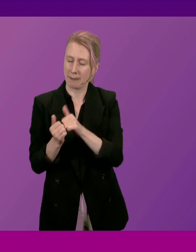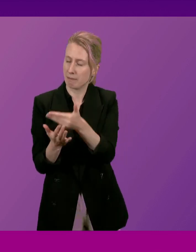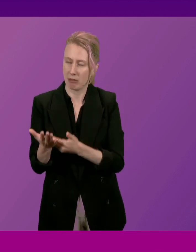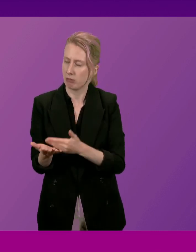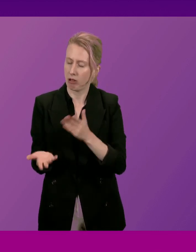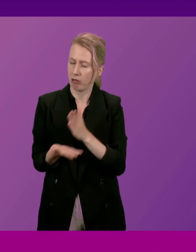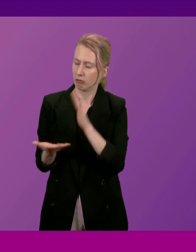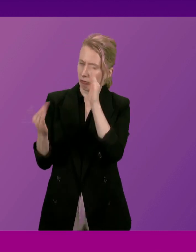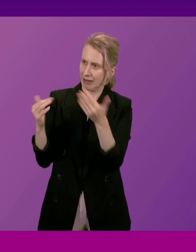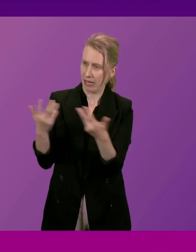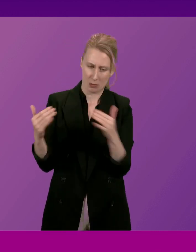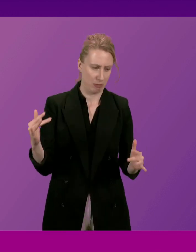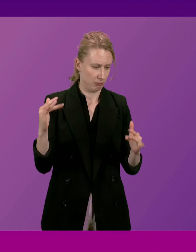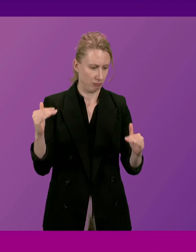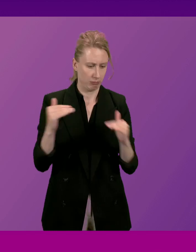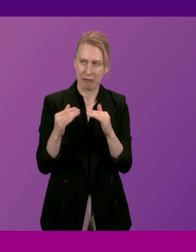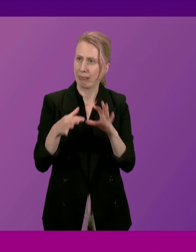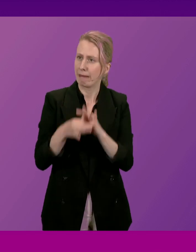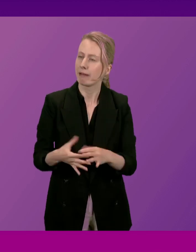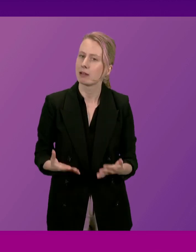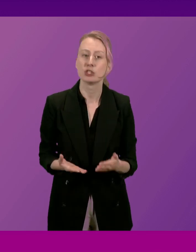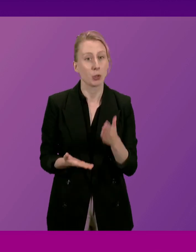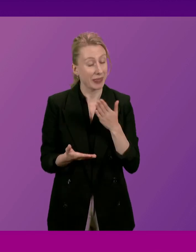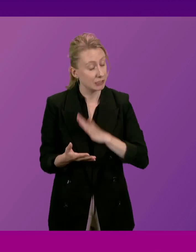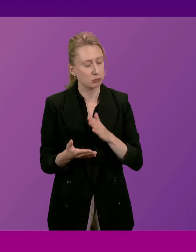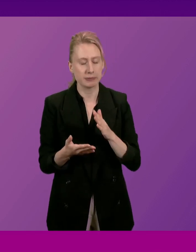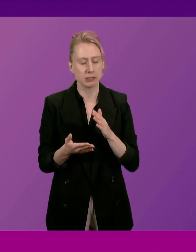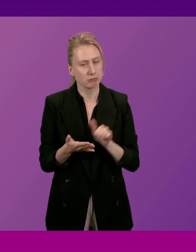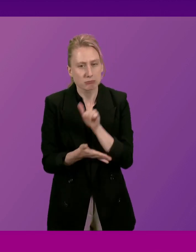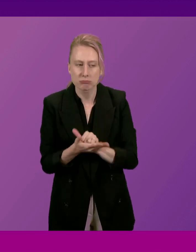There needs to be serious engagement about the implications of the white paper,